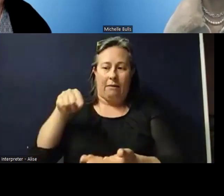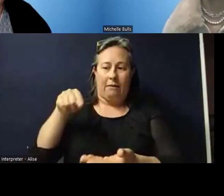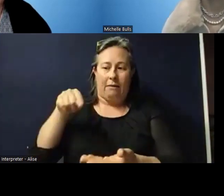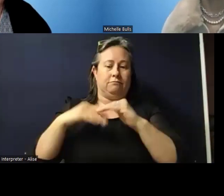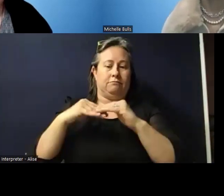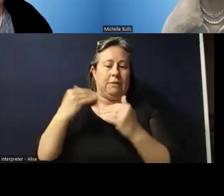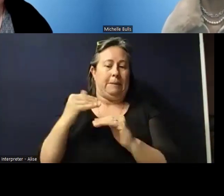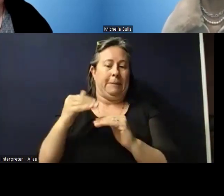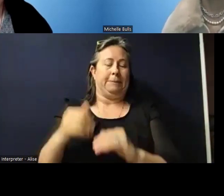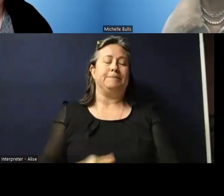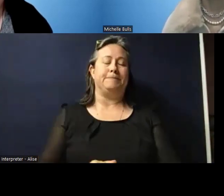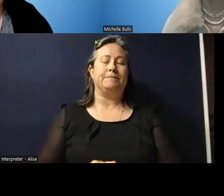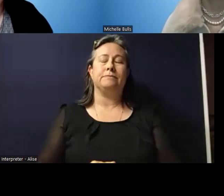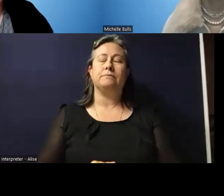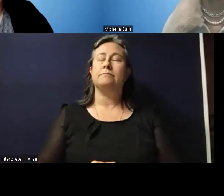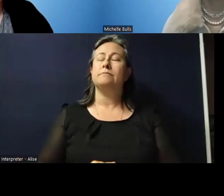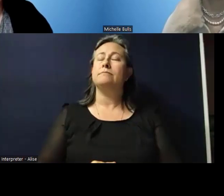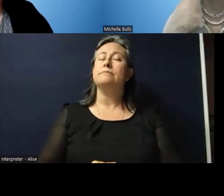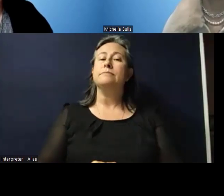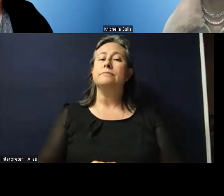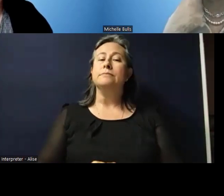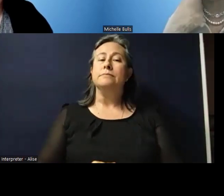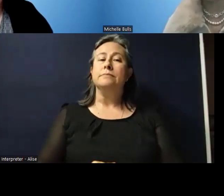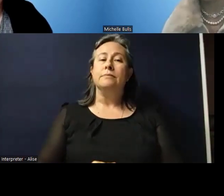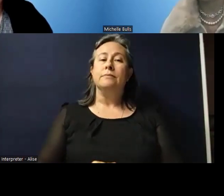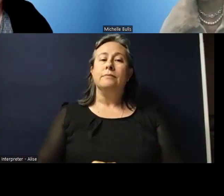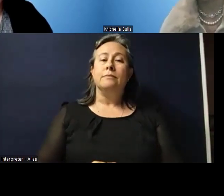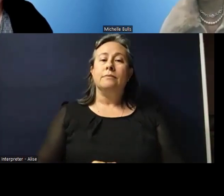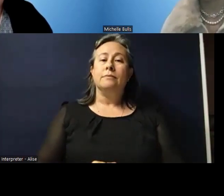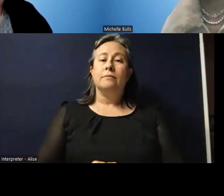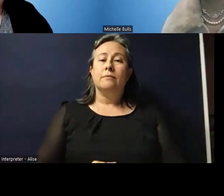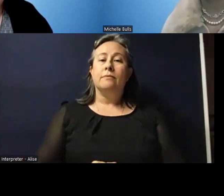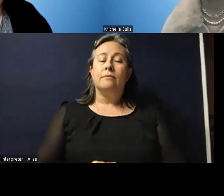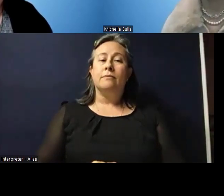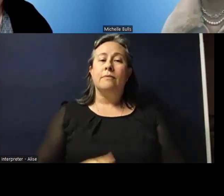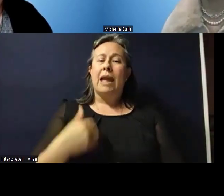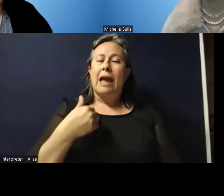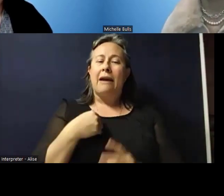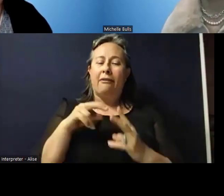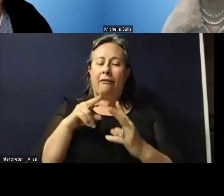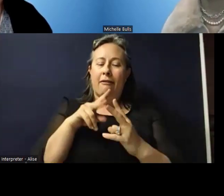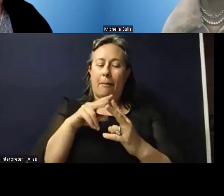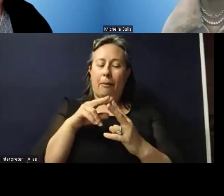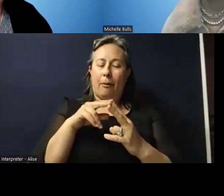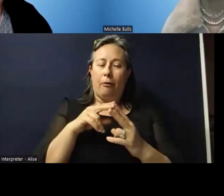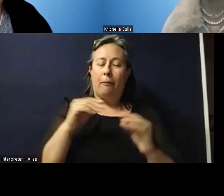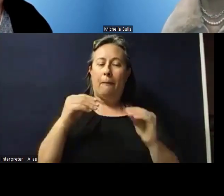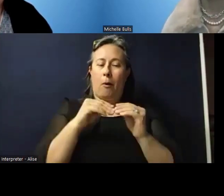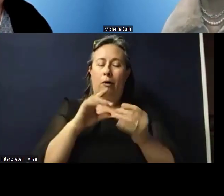Kasima Garst: Great. Thank you both. So we have a couple more registration-related questions.